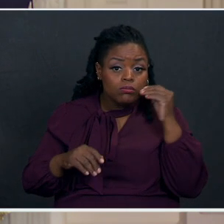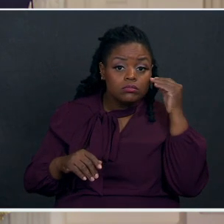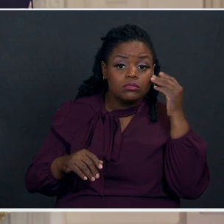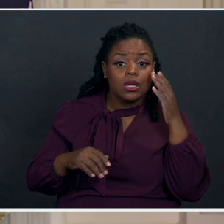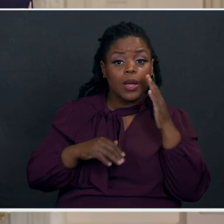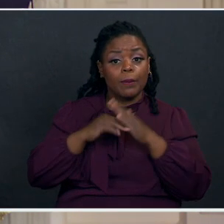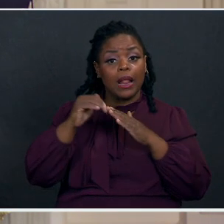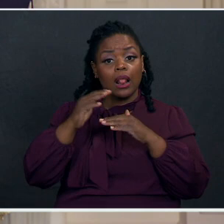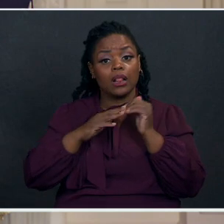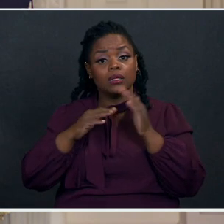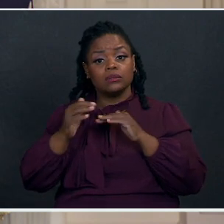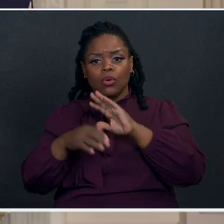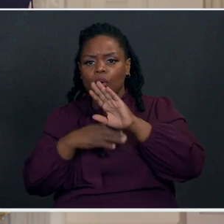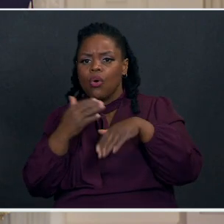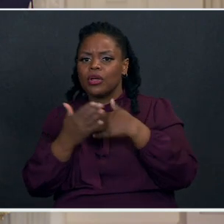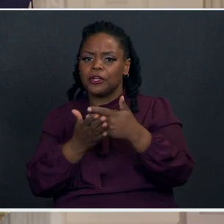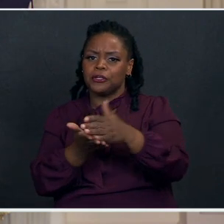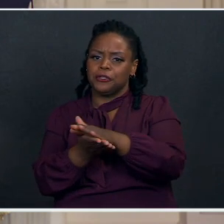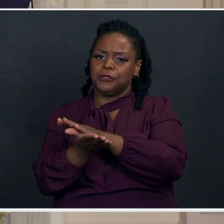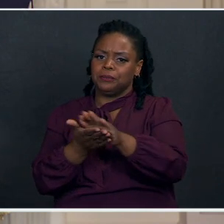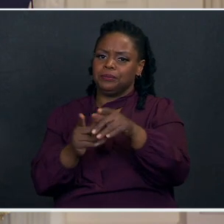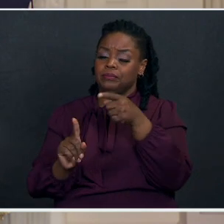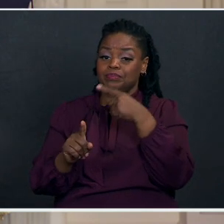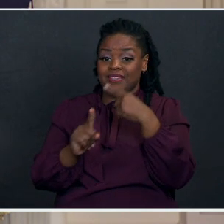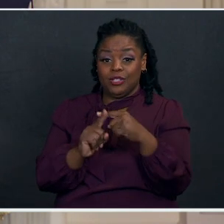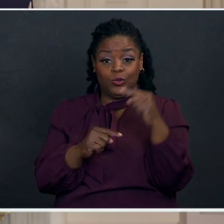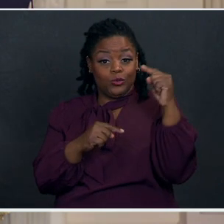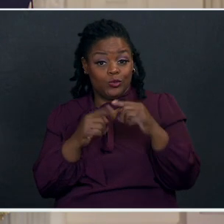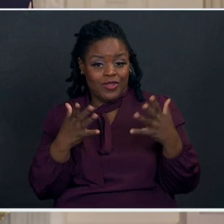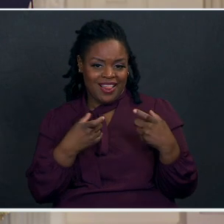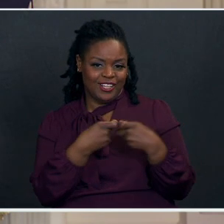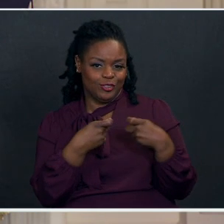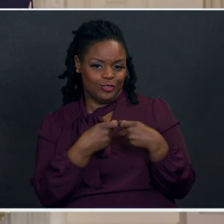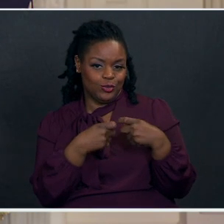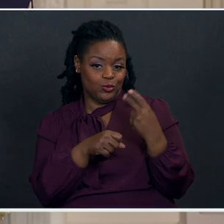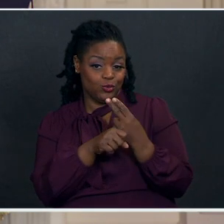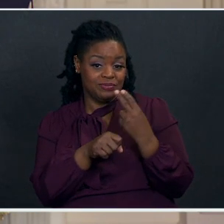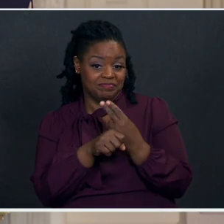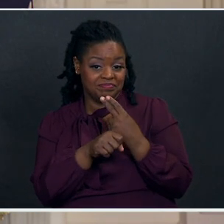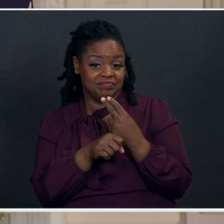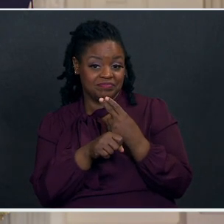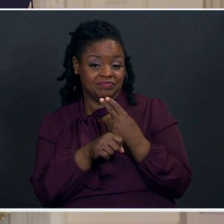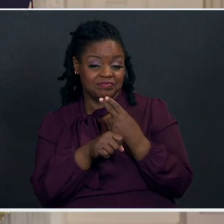And we're going to reduce electric consumption and save hundreds of thousands of dollars a year in energy costs in the process.